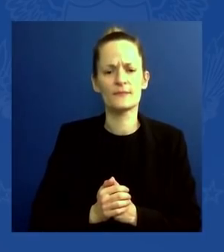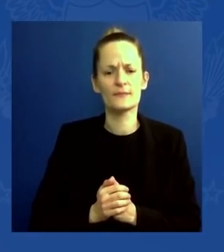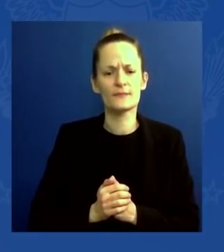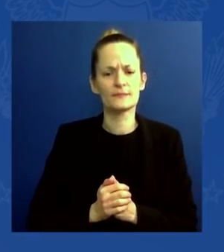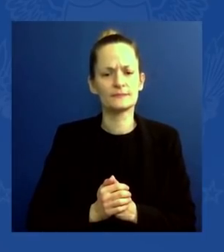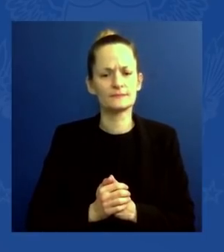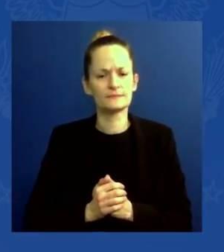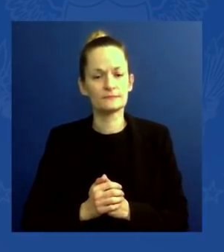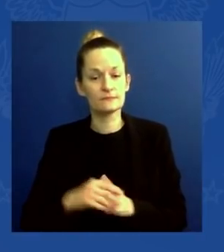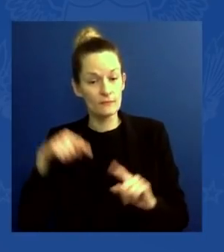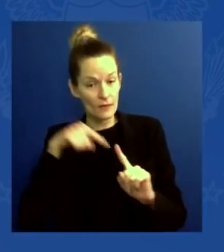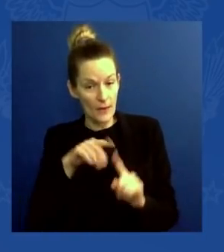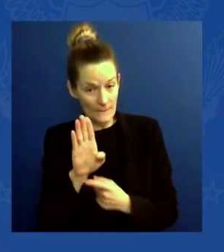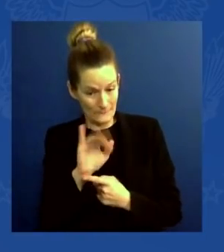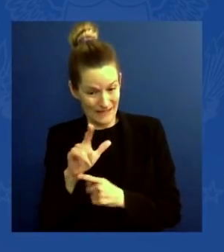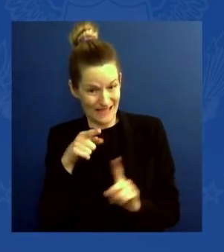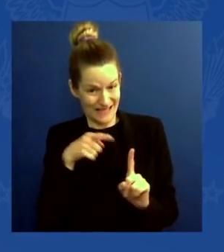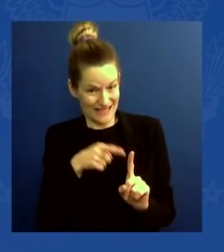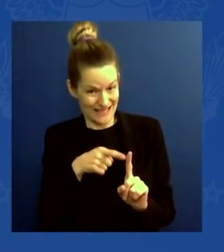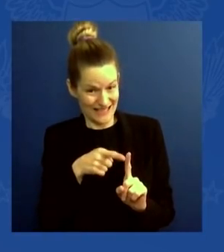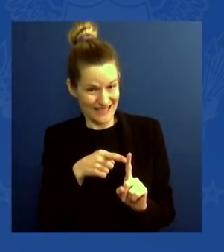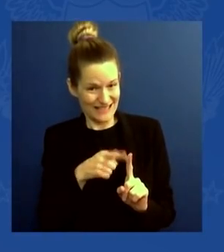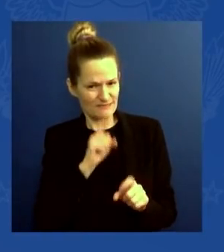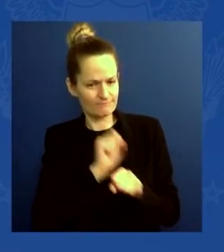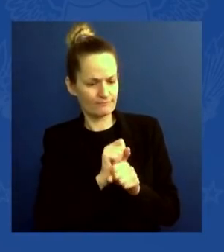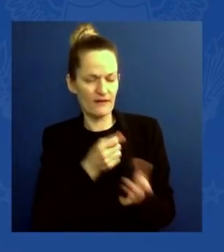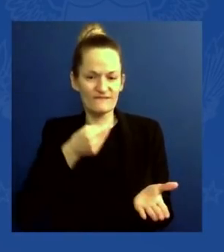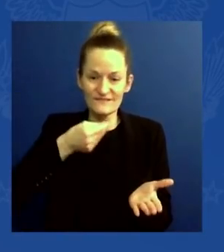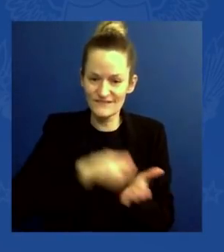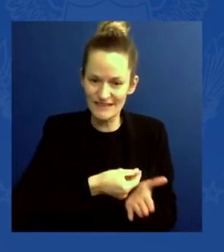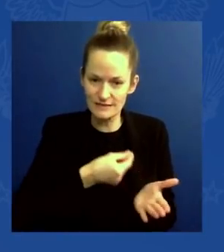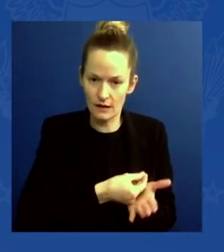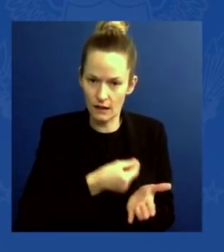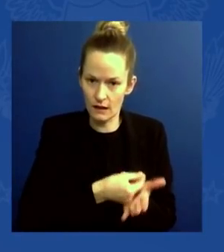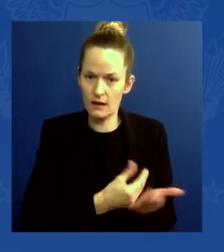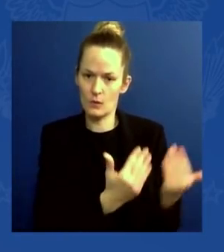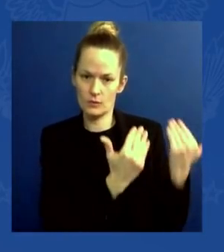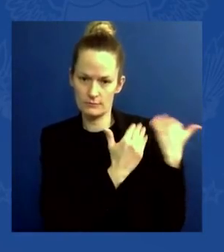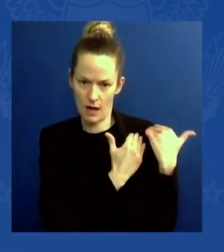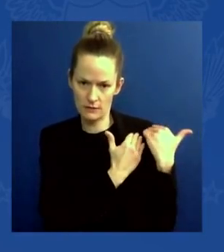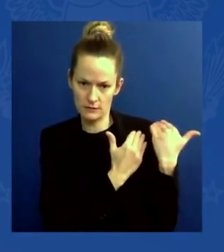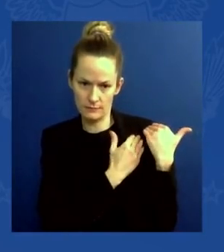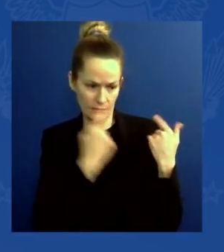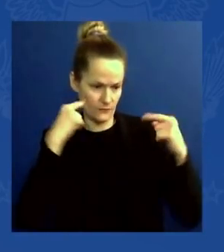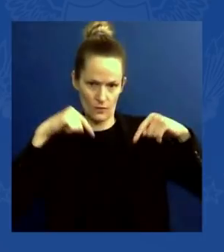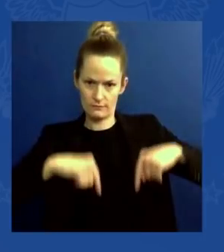That's a fancy way of saying it's fully paid for. It doesn't raise the deficit by a single penny.